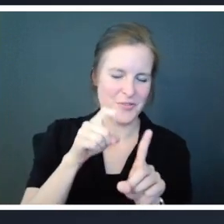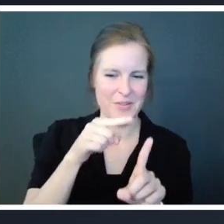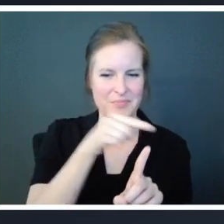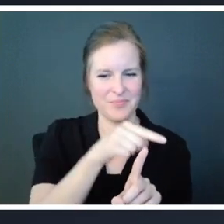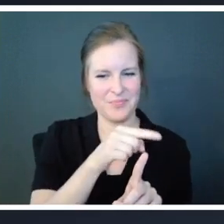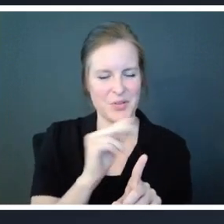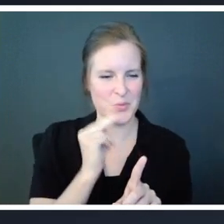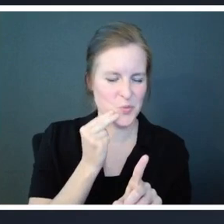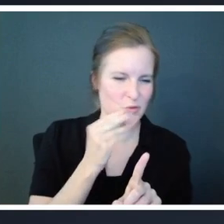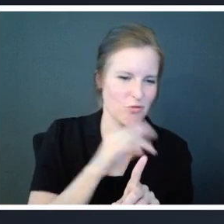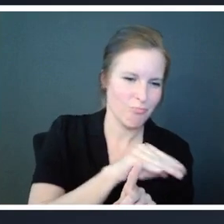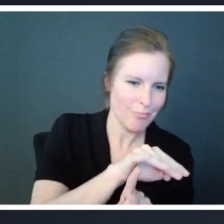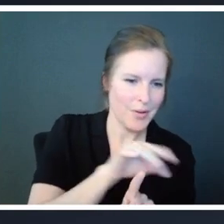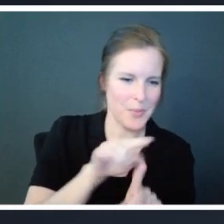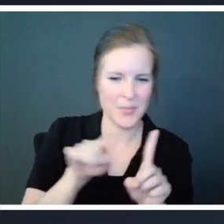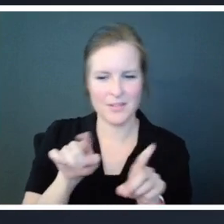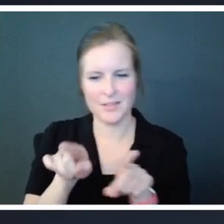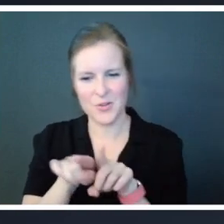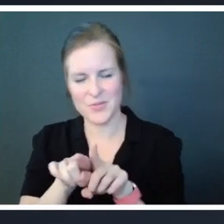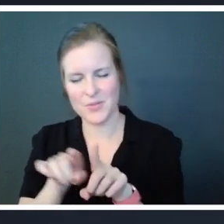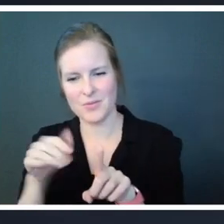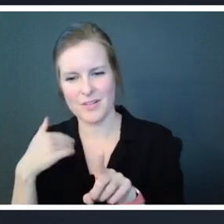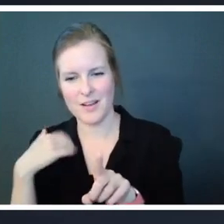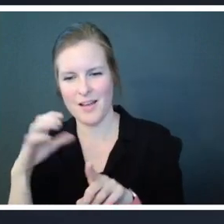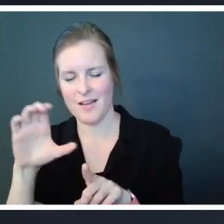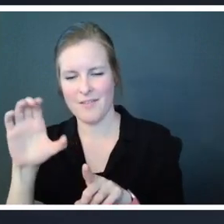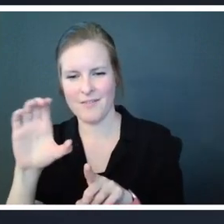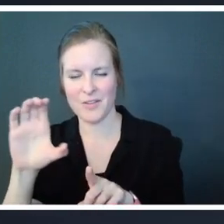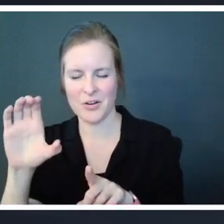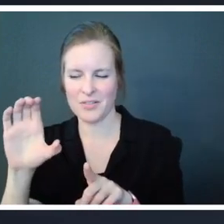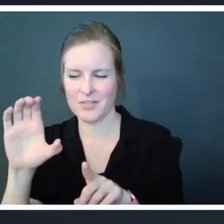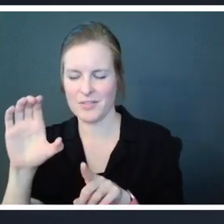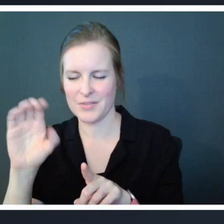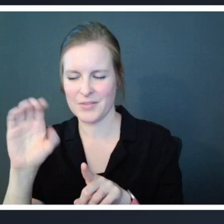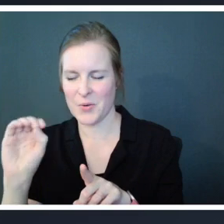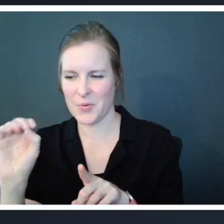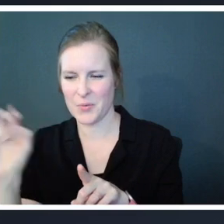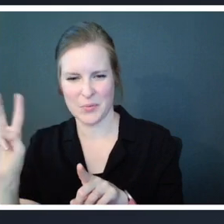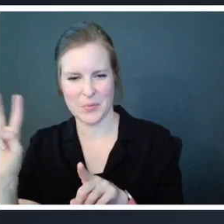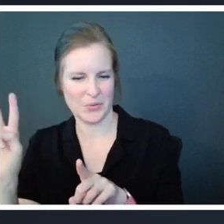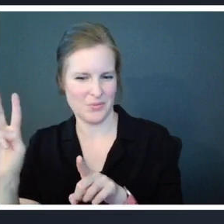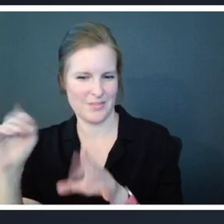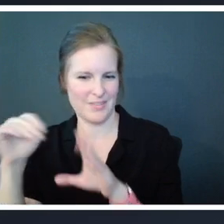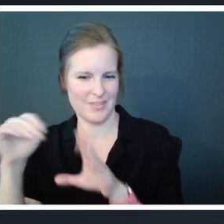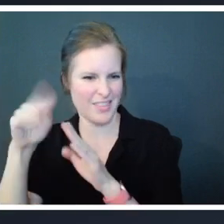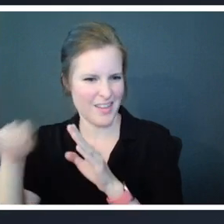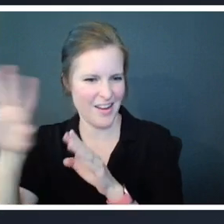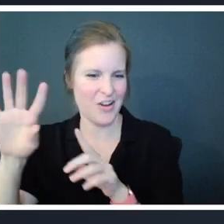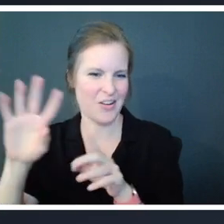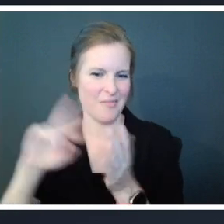from the carbon dioxide in the air. And so, that I think is some -- at least for me, is an easier